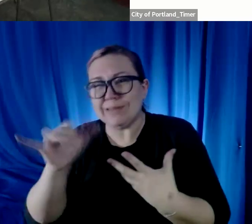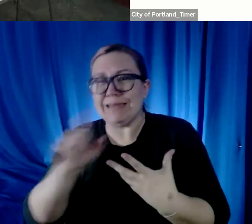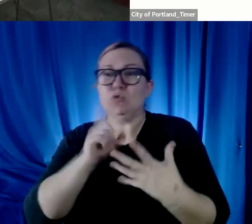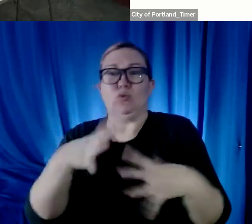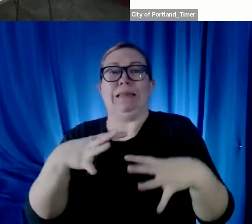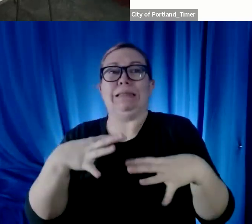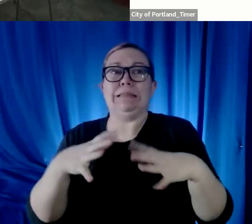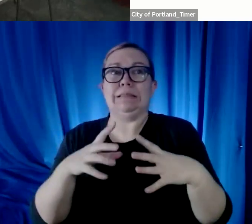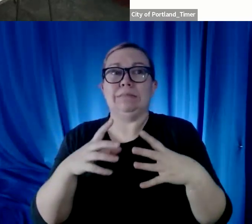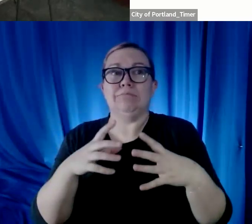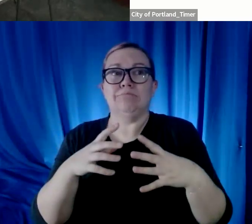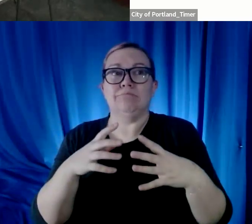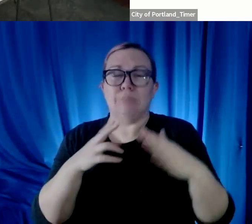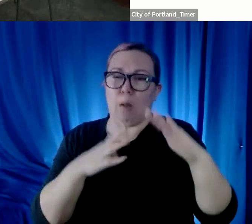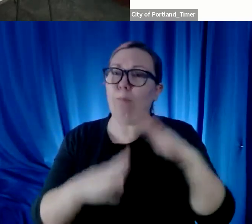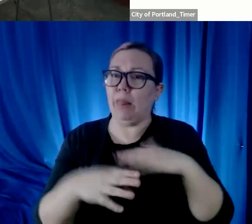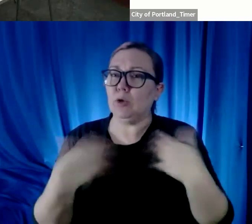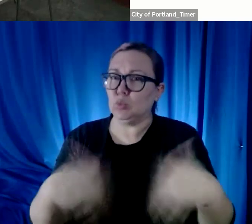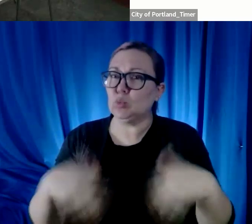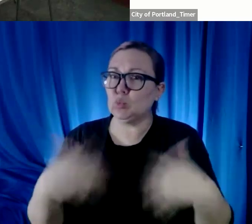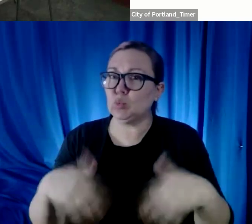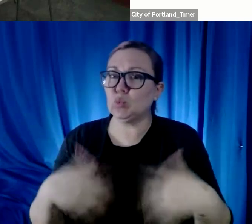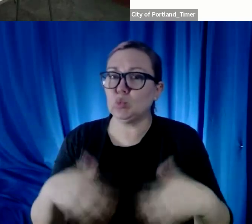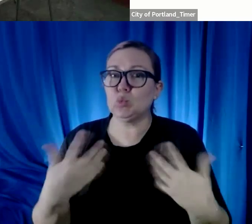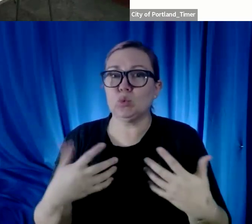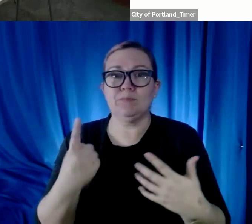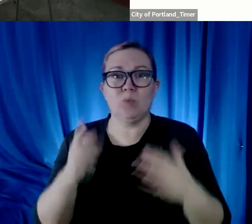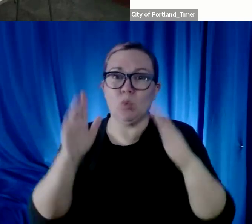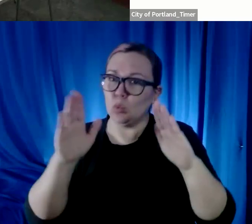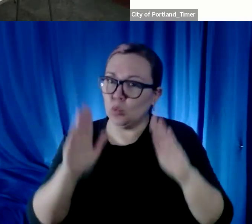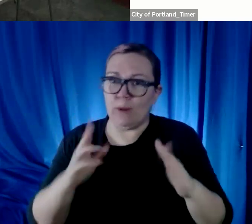Humbling to me. And it's one of the great programs in the city.